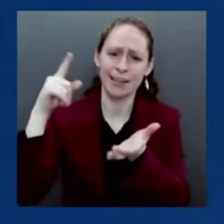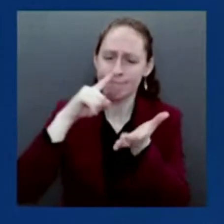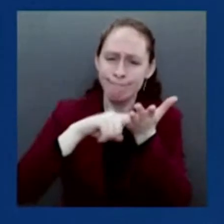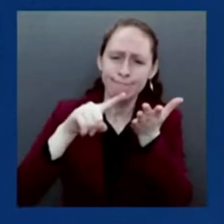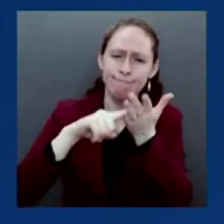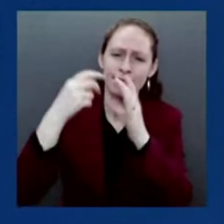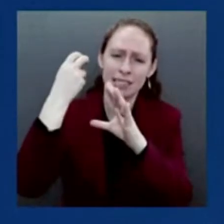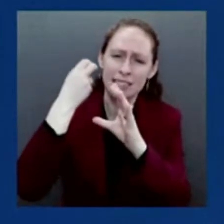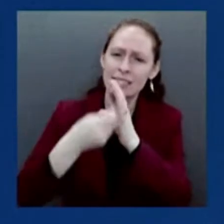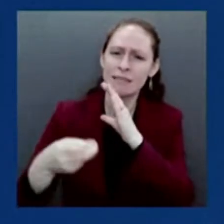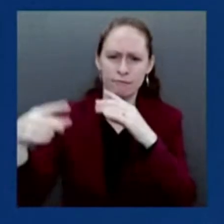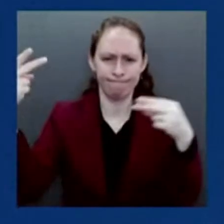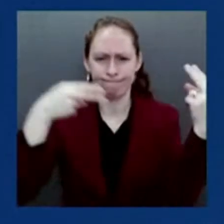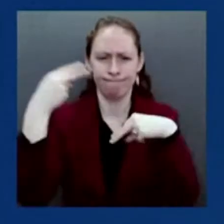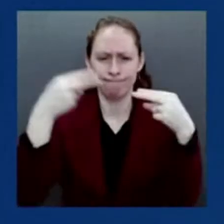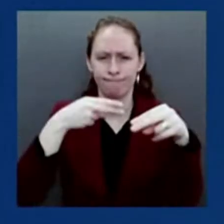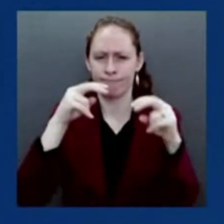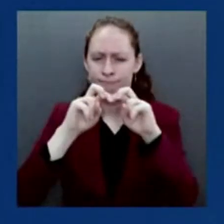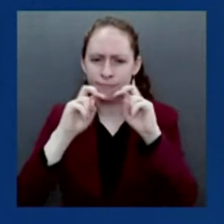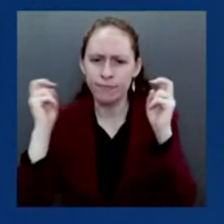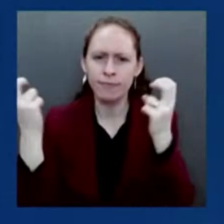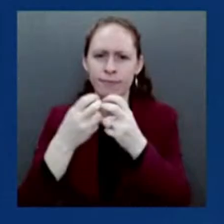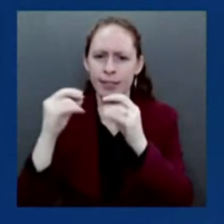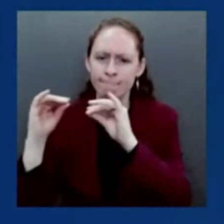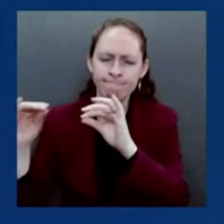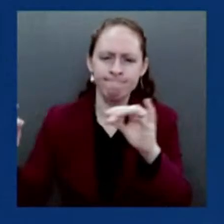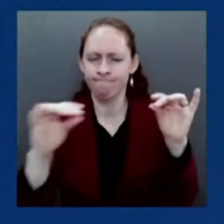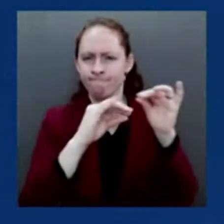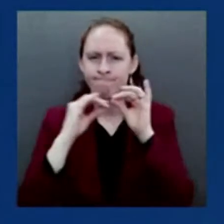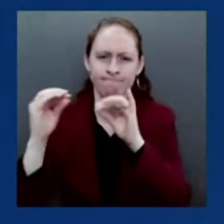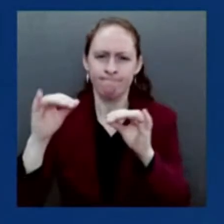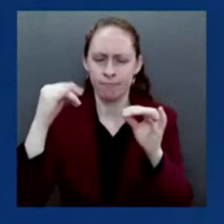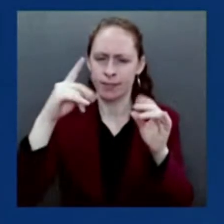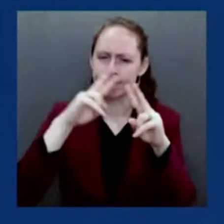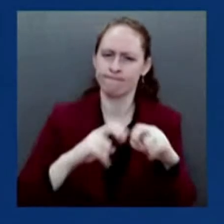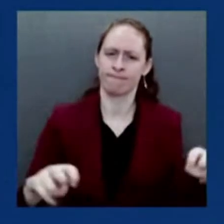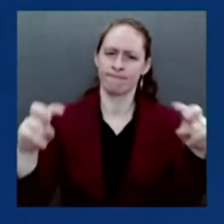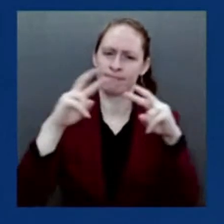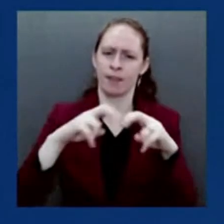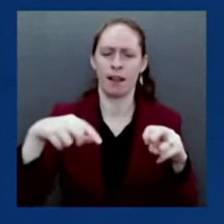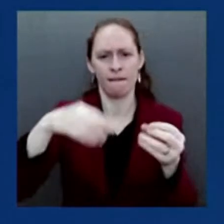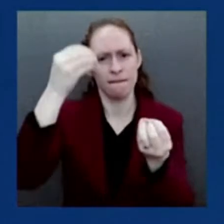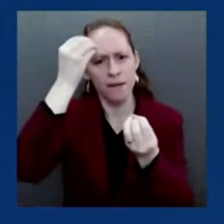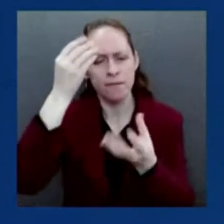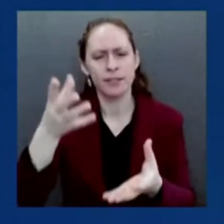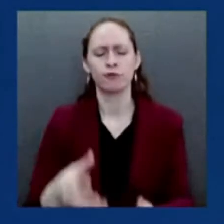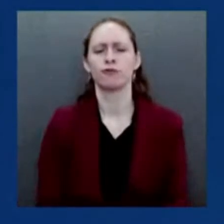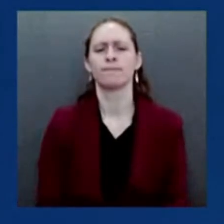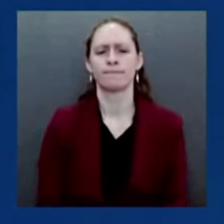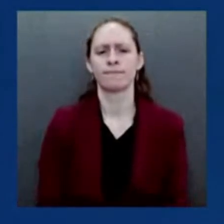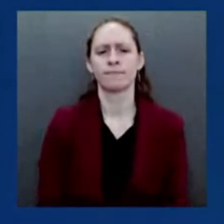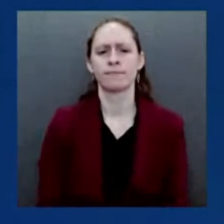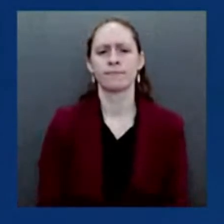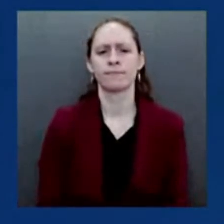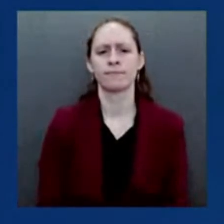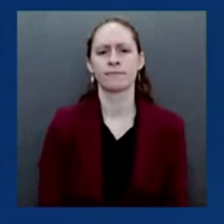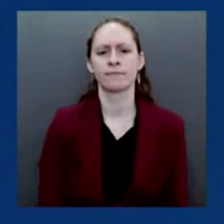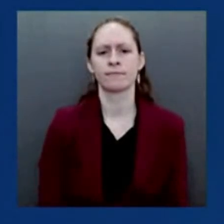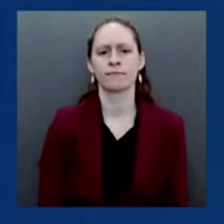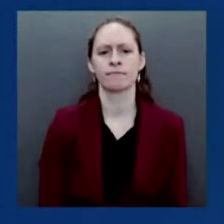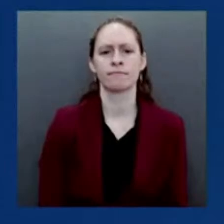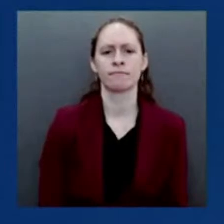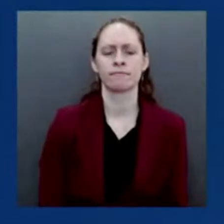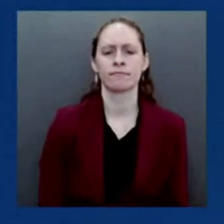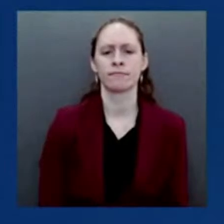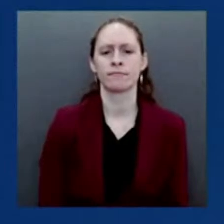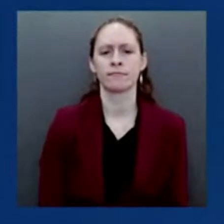ACADEMIA AND HEALTHCARE SYSTEMS.